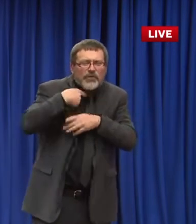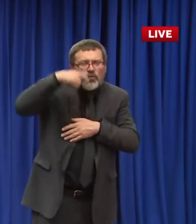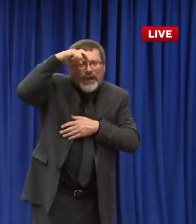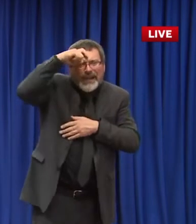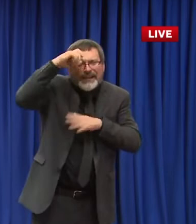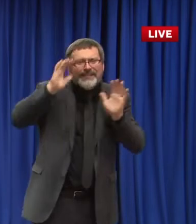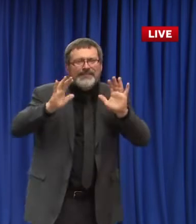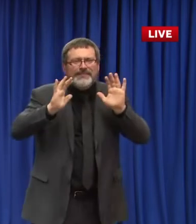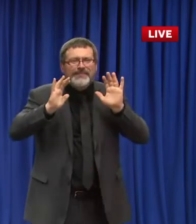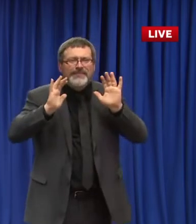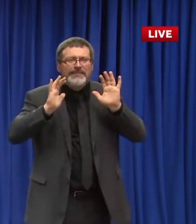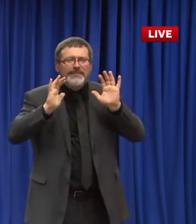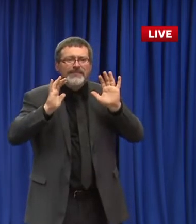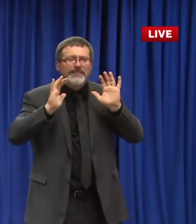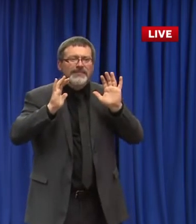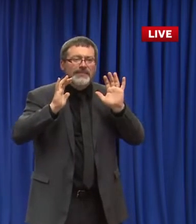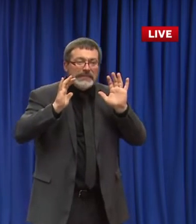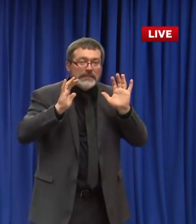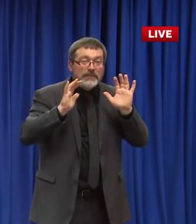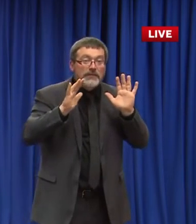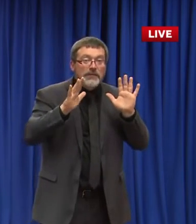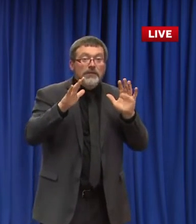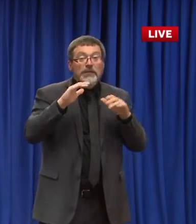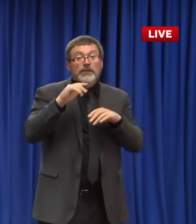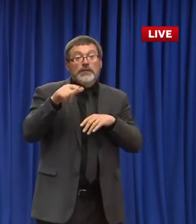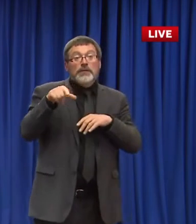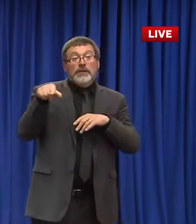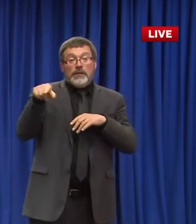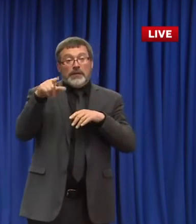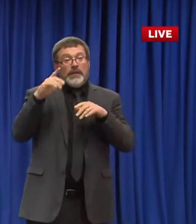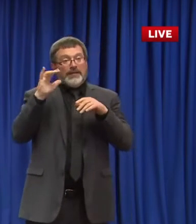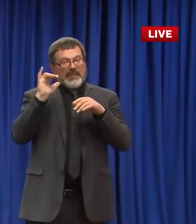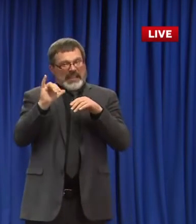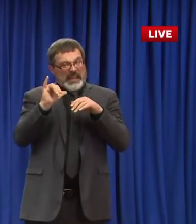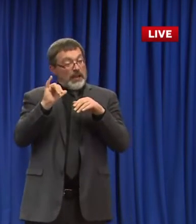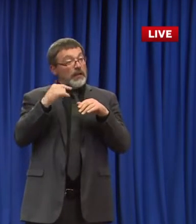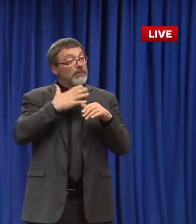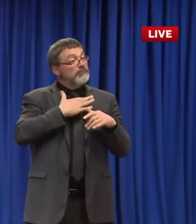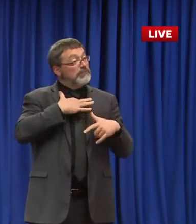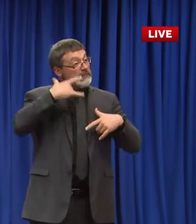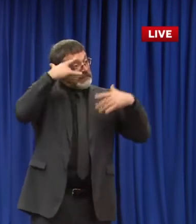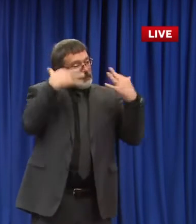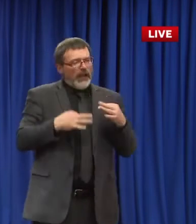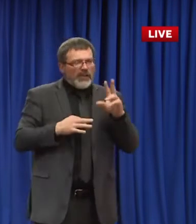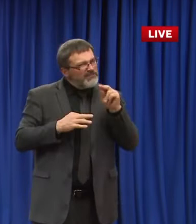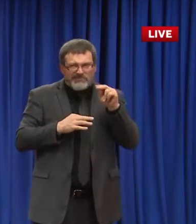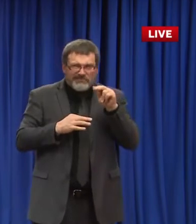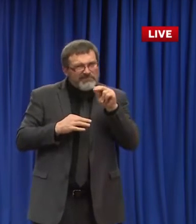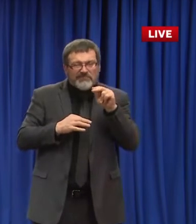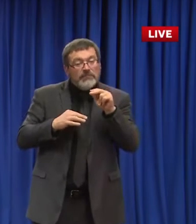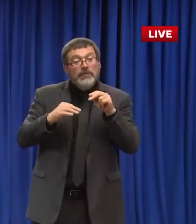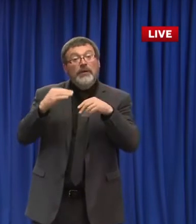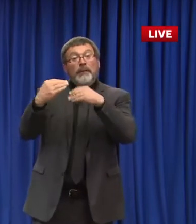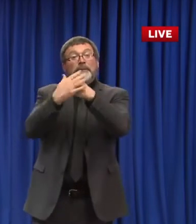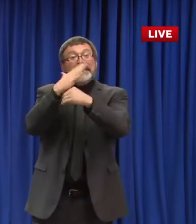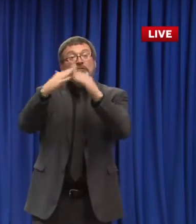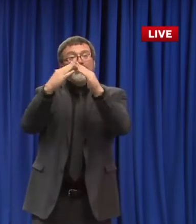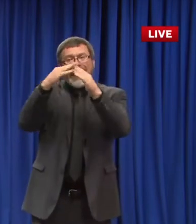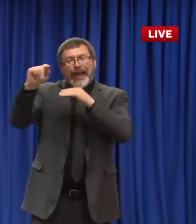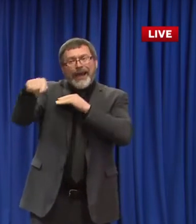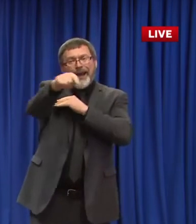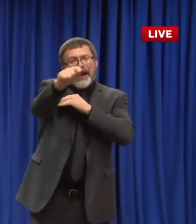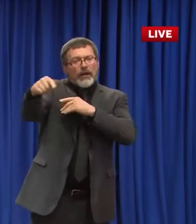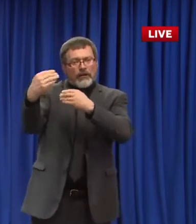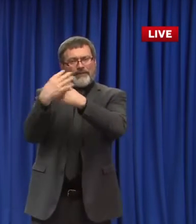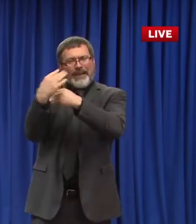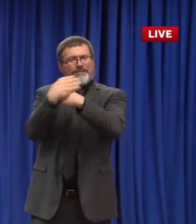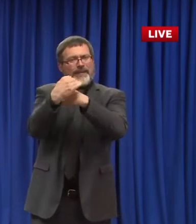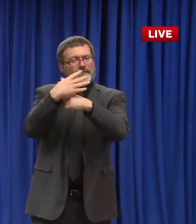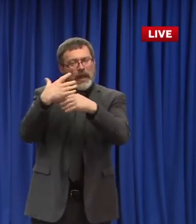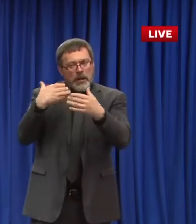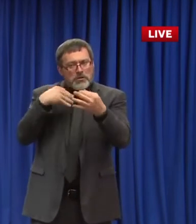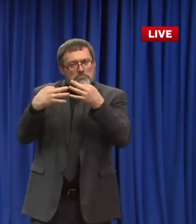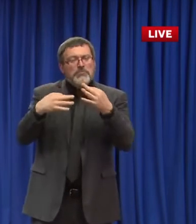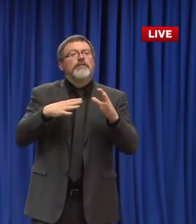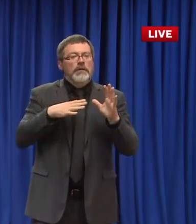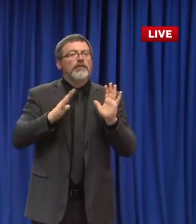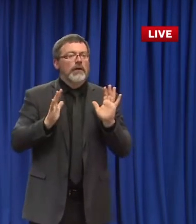THIS IS AN APPROACH IN A MODEL THAT WAS PROPOSED BY THE SEACOAST TOWNS THEMSELVES AND AND AGAIN ARE BOTH MYSELF AND THE DEPARTMENT OF PUBLIC HEALTH THOUGHT IT WAS A SENSIBLE WAY TO